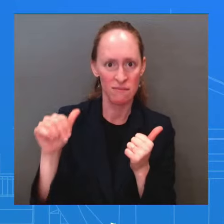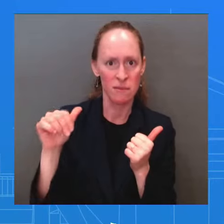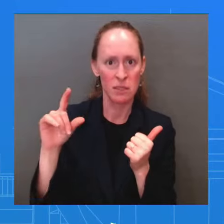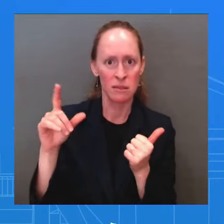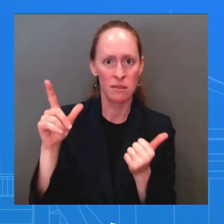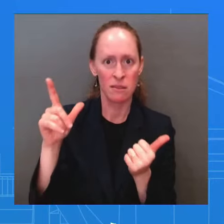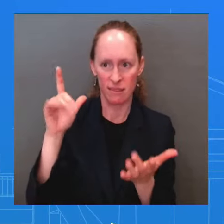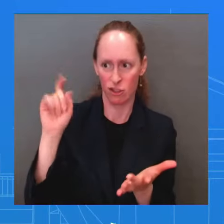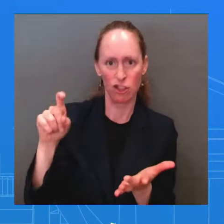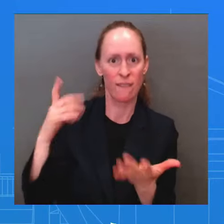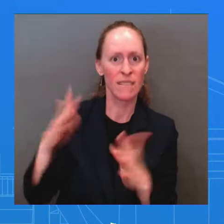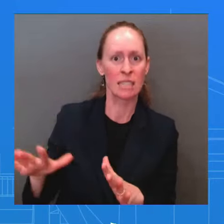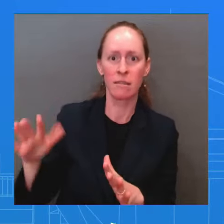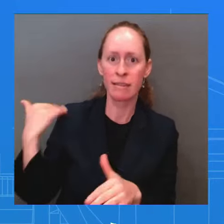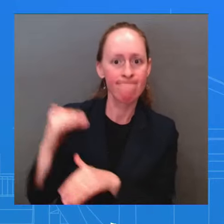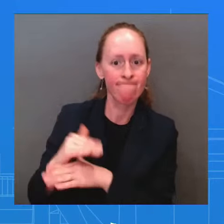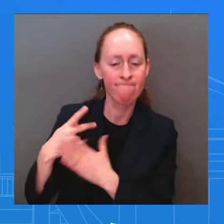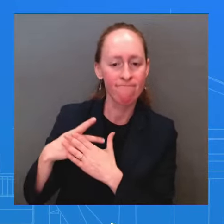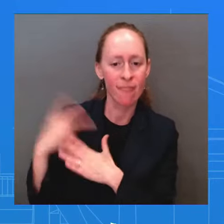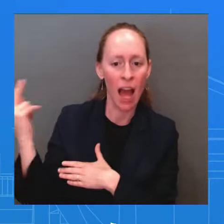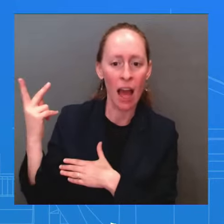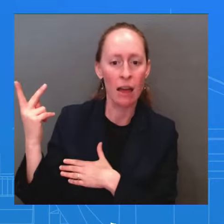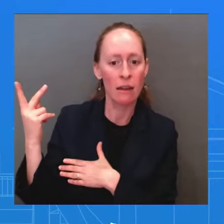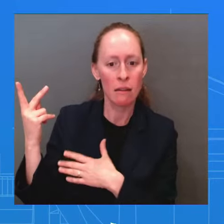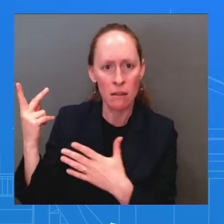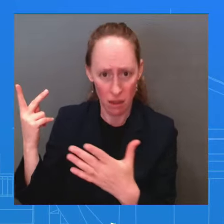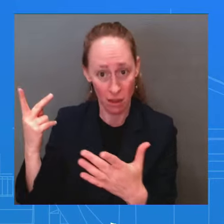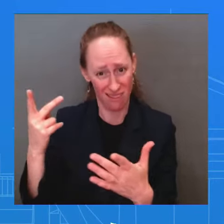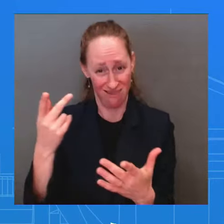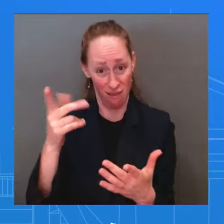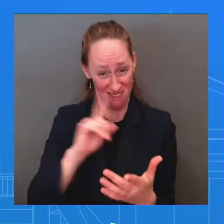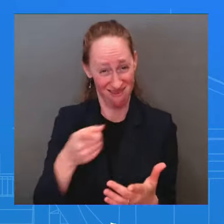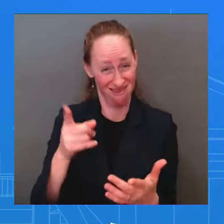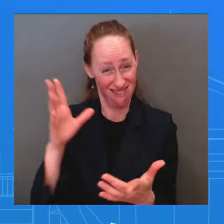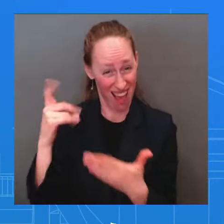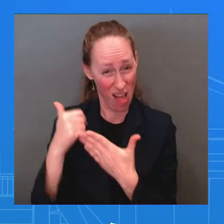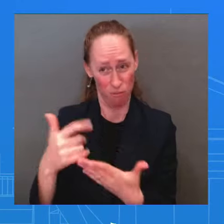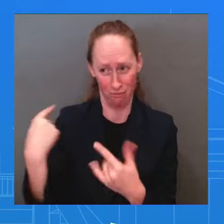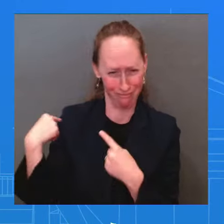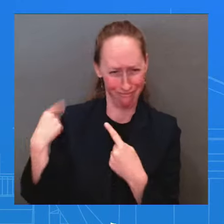what has the help that they've provided look like? Ms. Jean-Pierre: So I'm -- The Press: And then I have a COVID question after that. Ms. Jean-Pierre: No, totally.